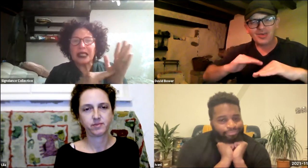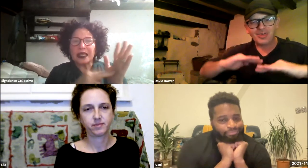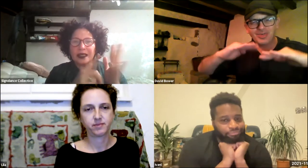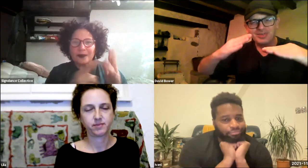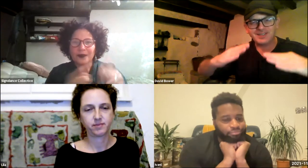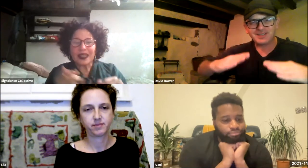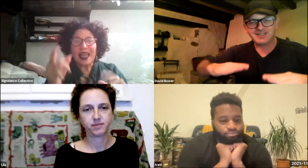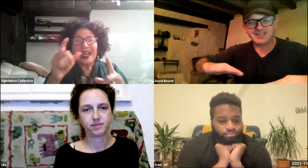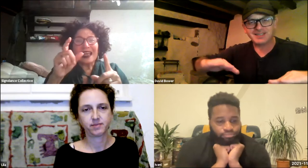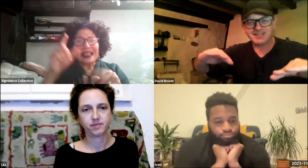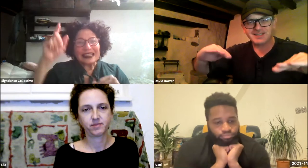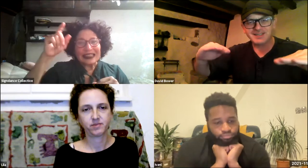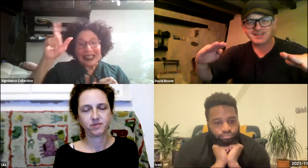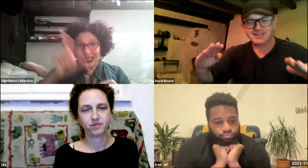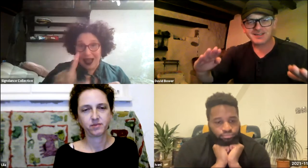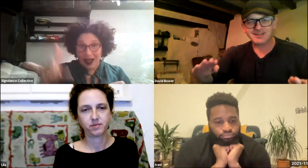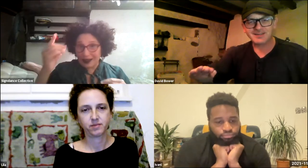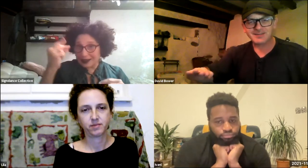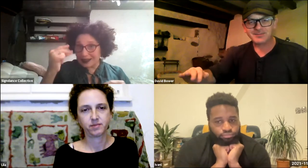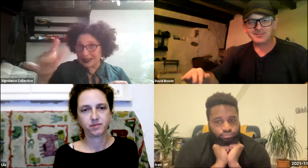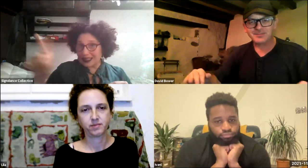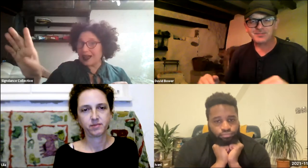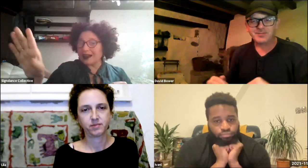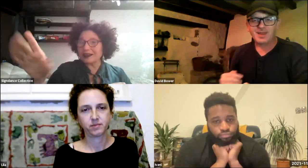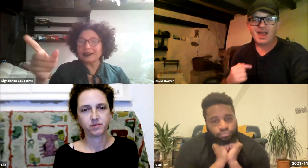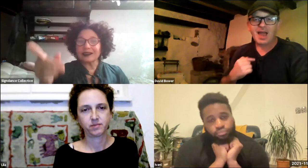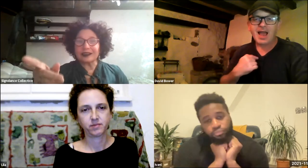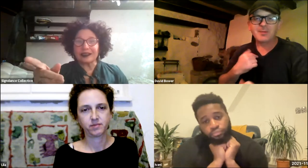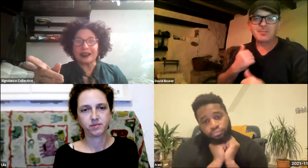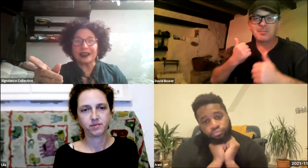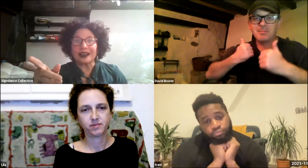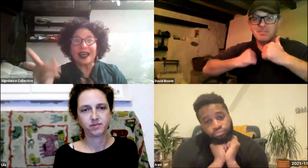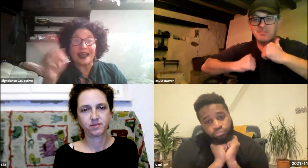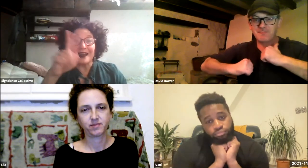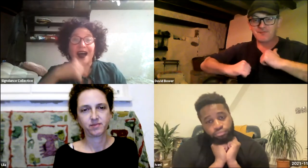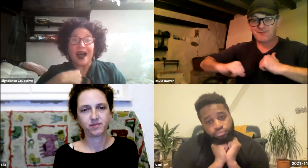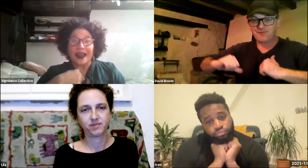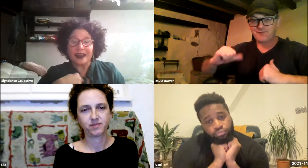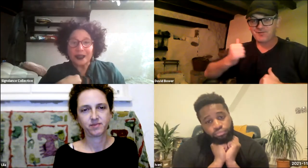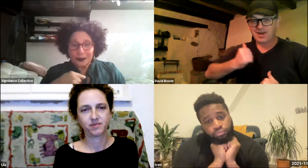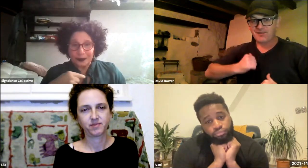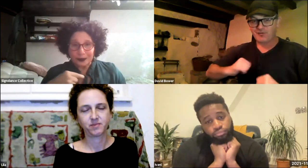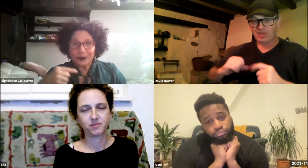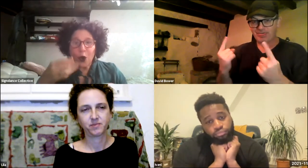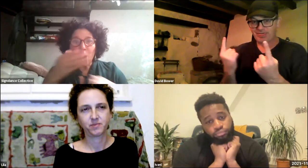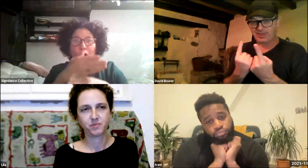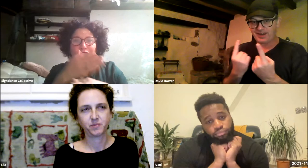Caribbean, in India for example, animals